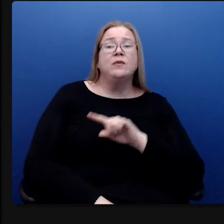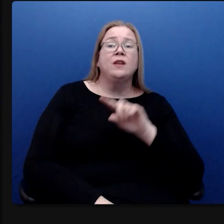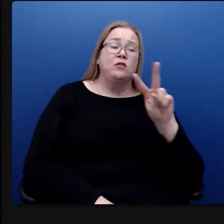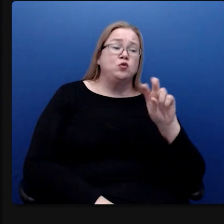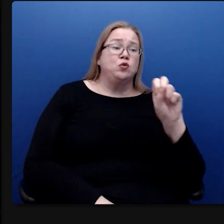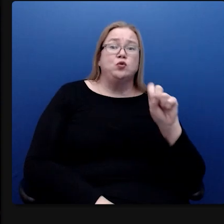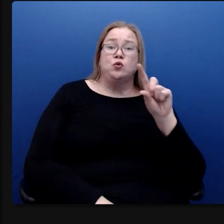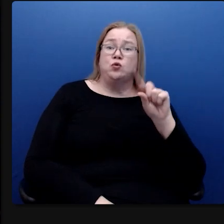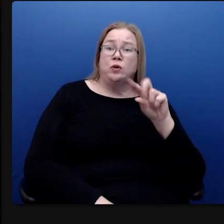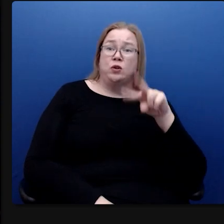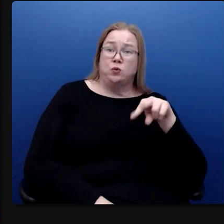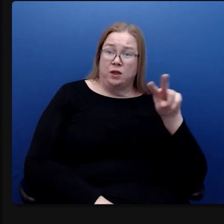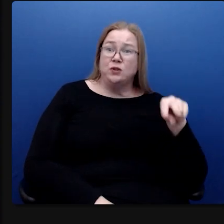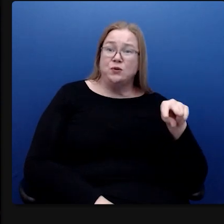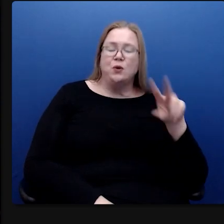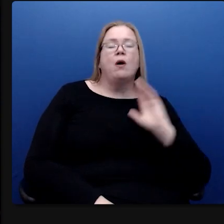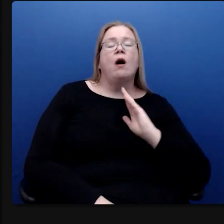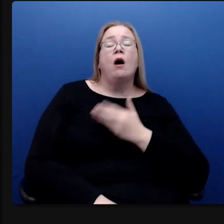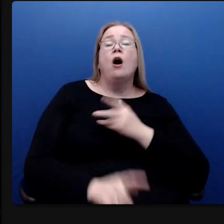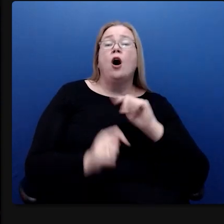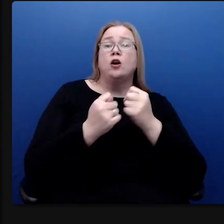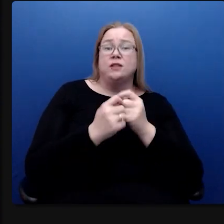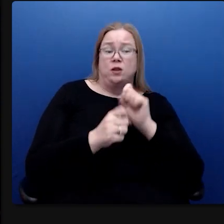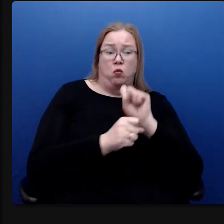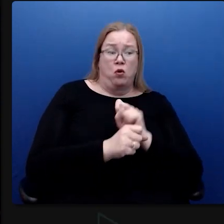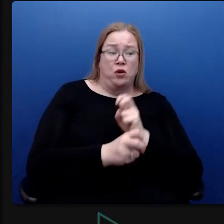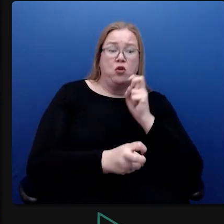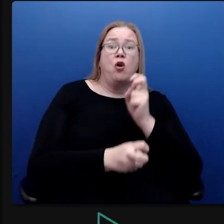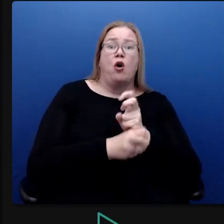With Visual Studio 2022, our team is working hard